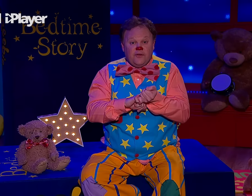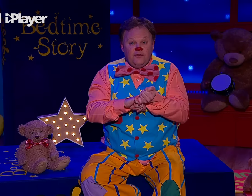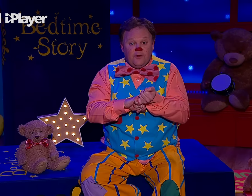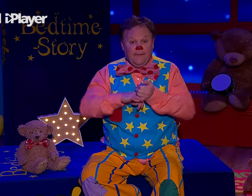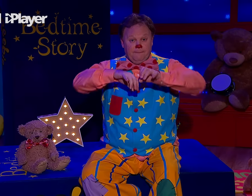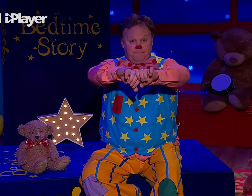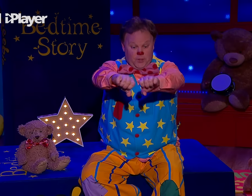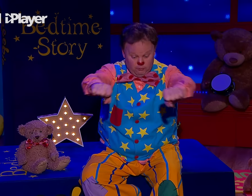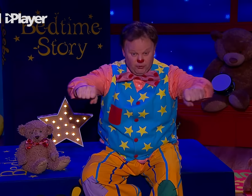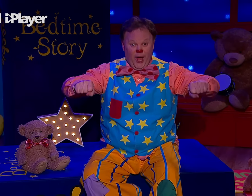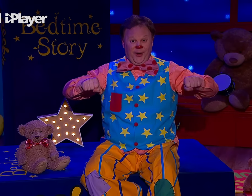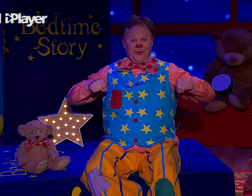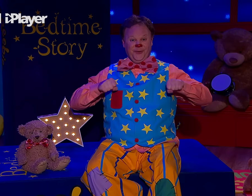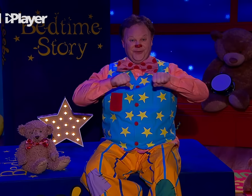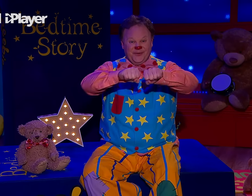susan rose